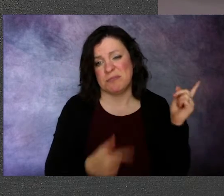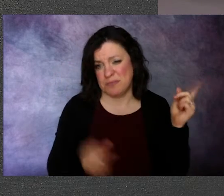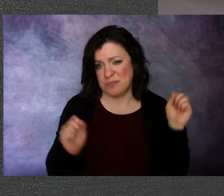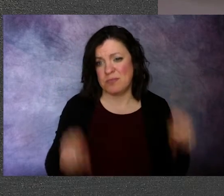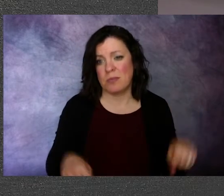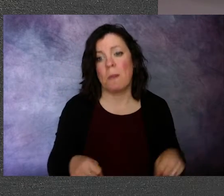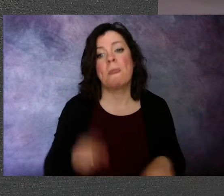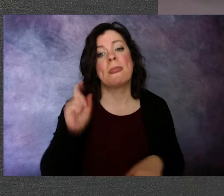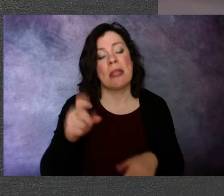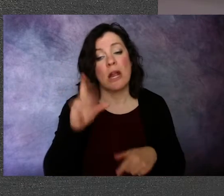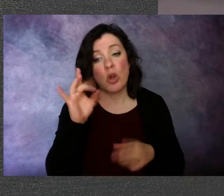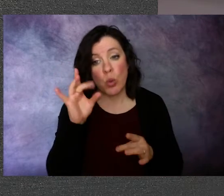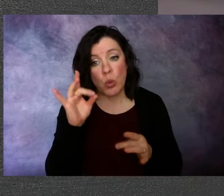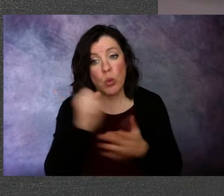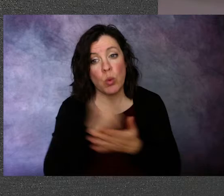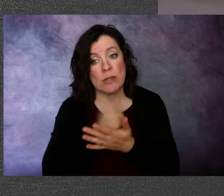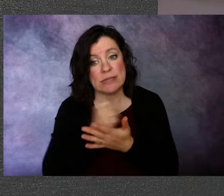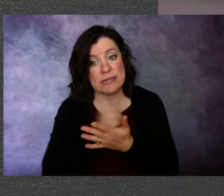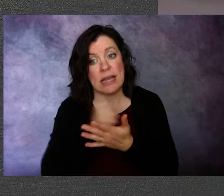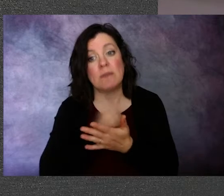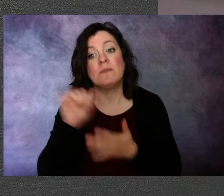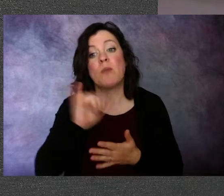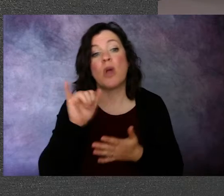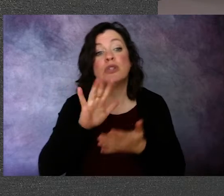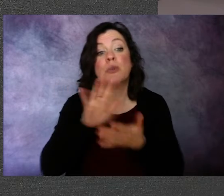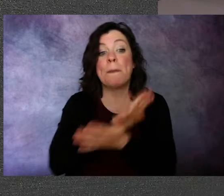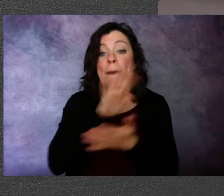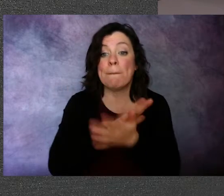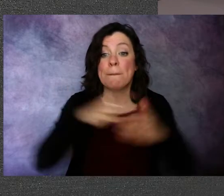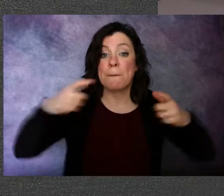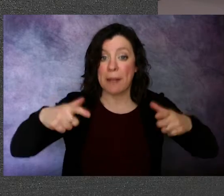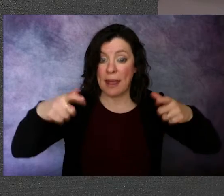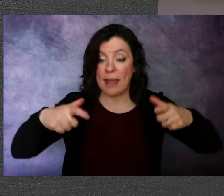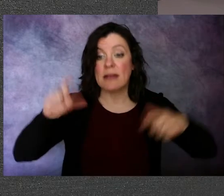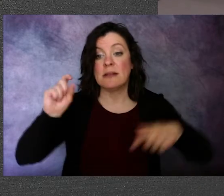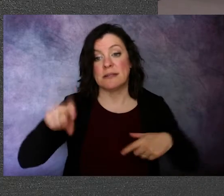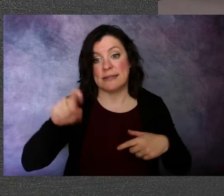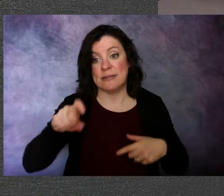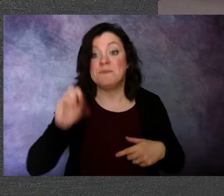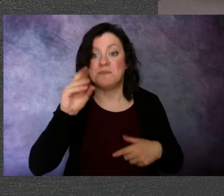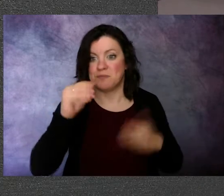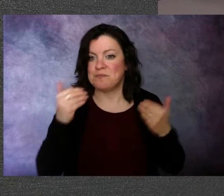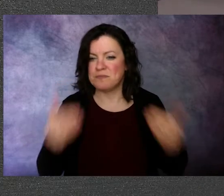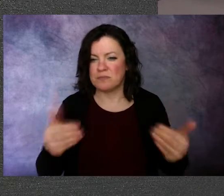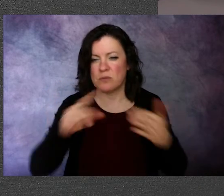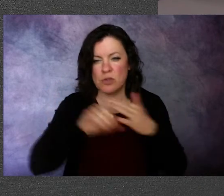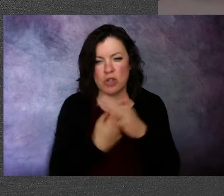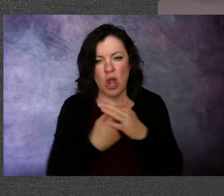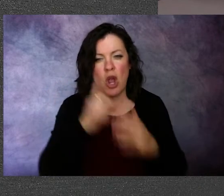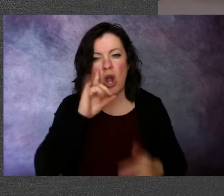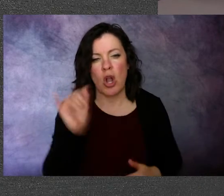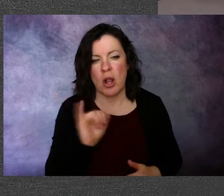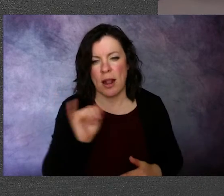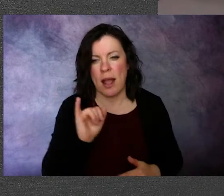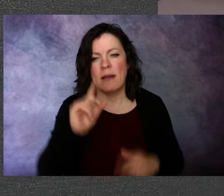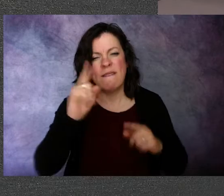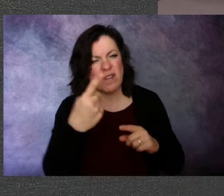And the final thing we're gonna need to get is a paper plate. Before we get started, let's investigate our dinosaur here.